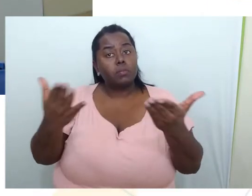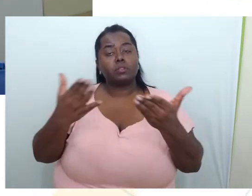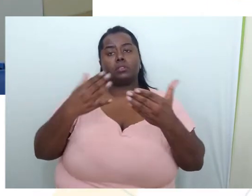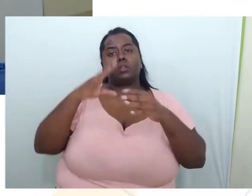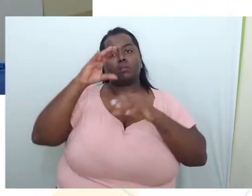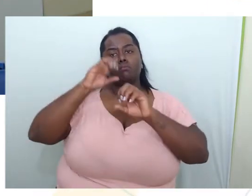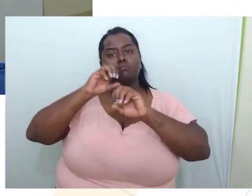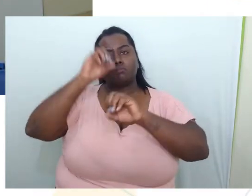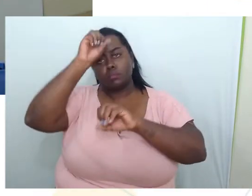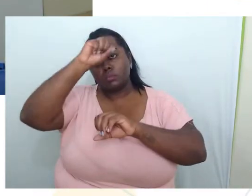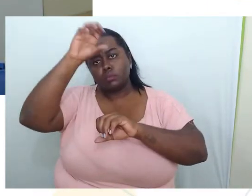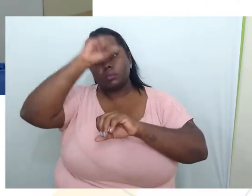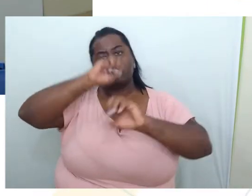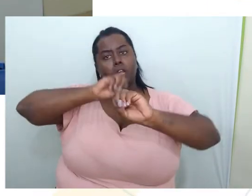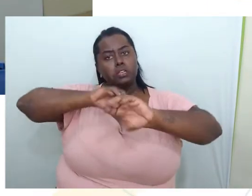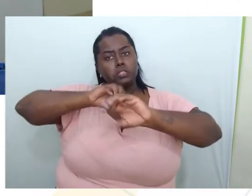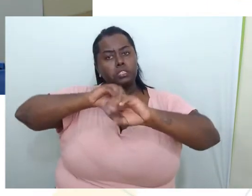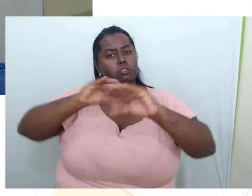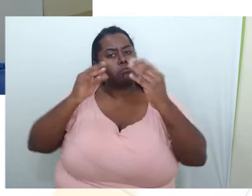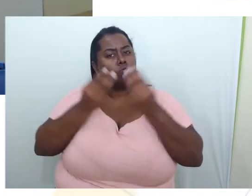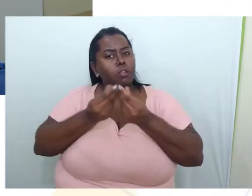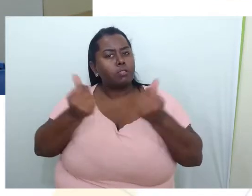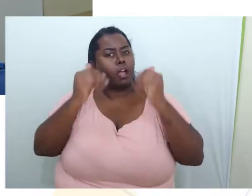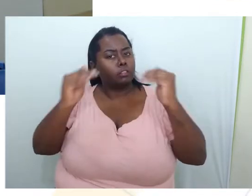the organization says that we will deliver high quality teaching and